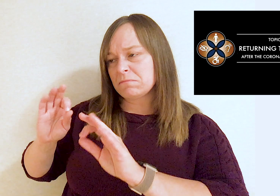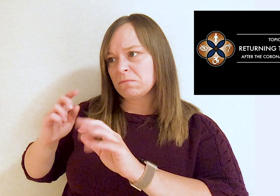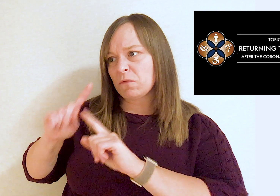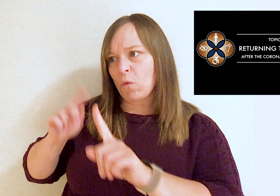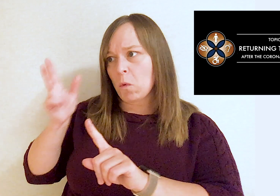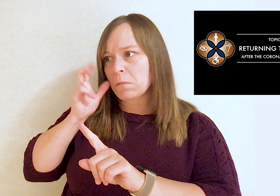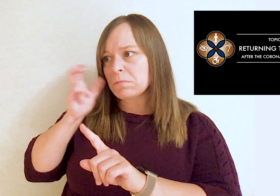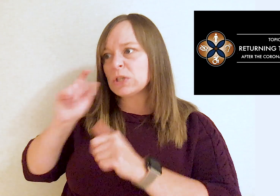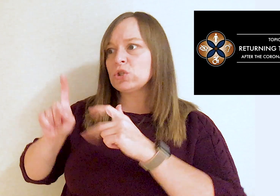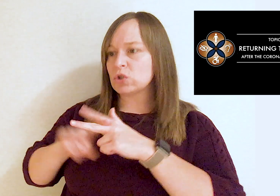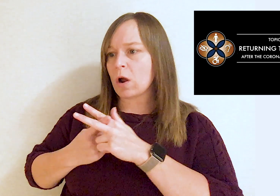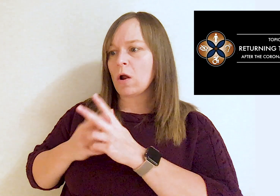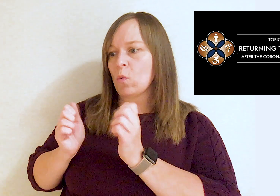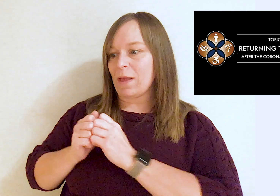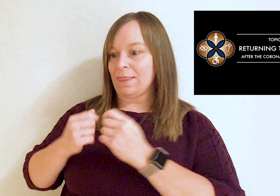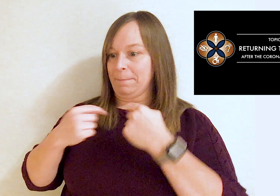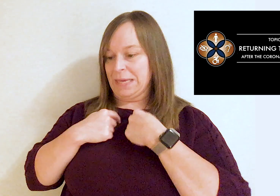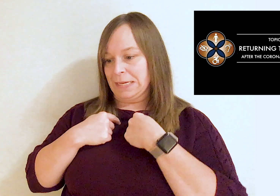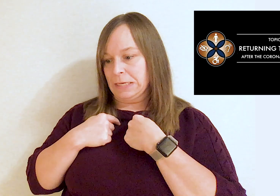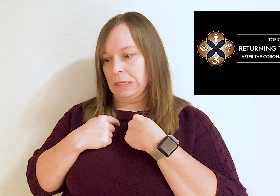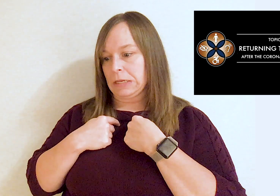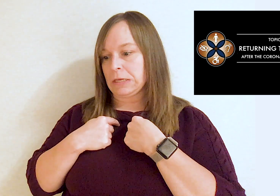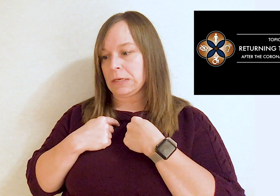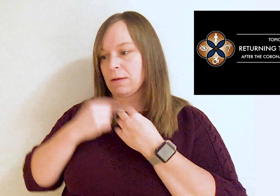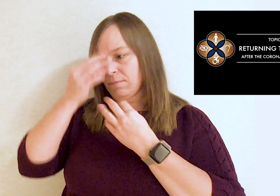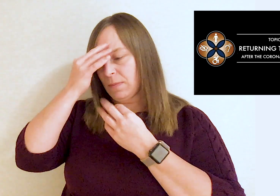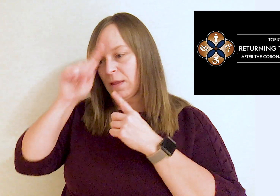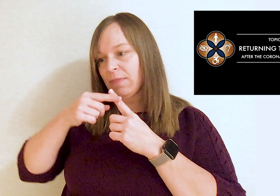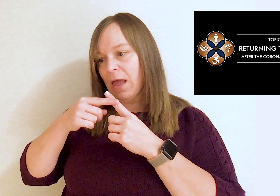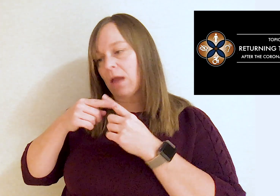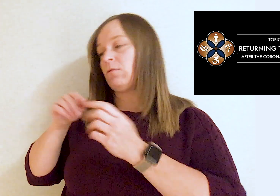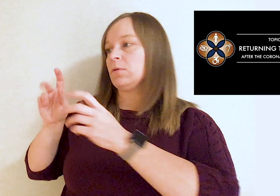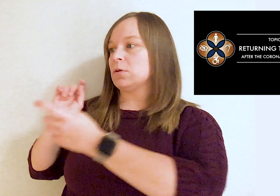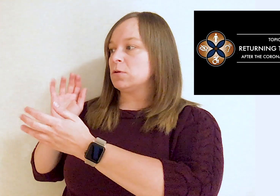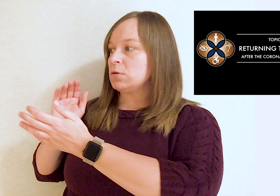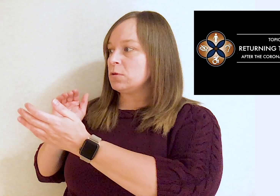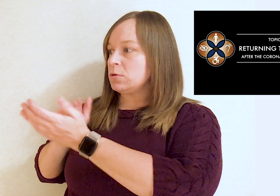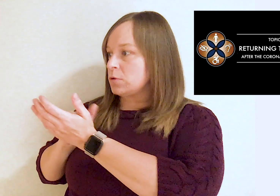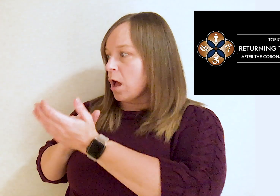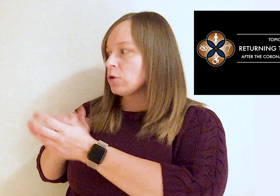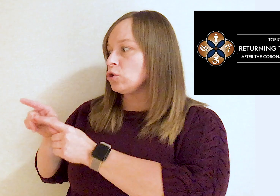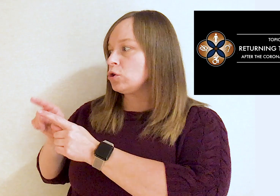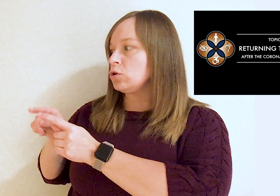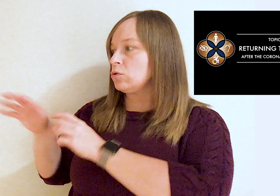audience? Start with you, and continue on with your doctor, and then to your employer.